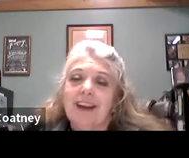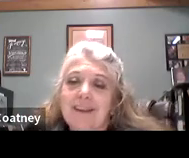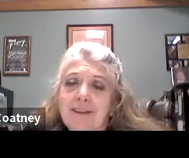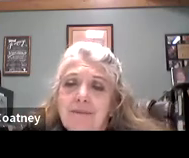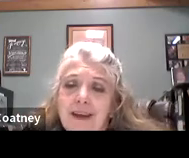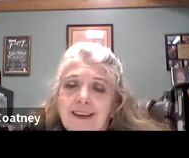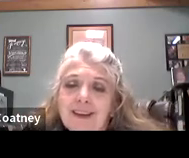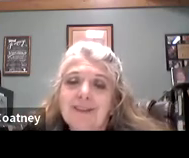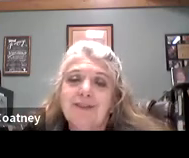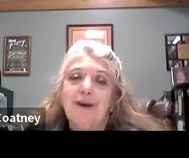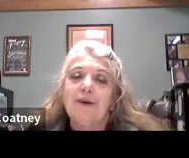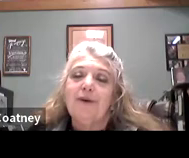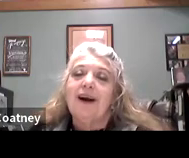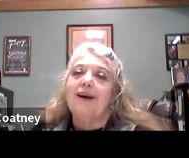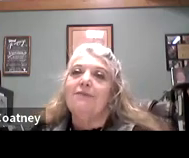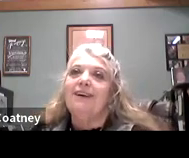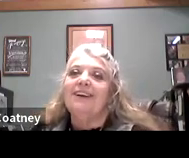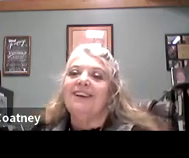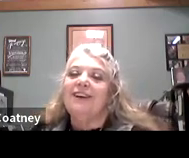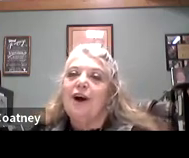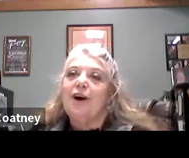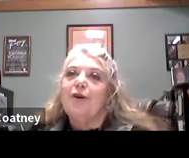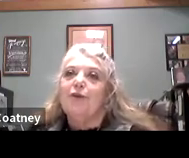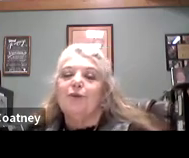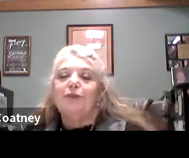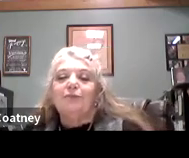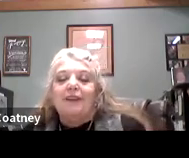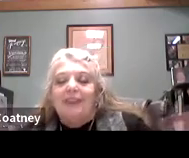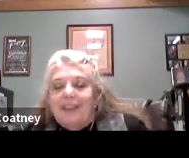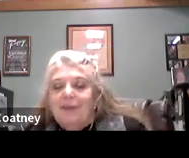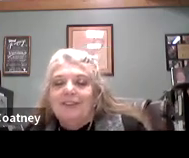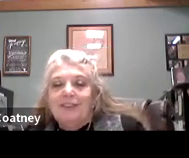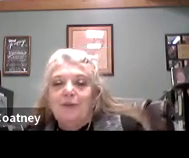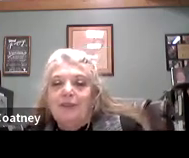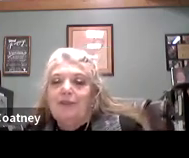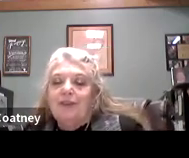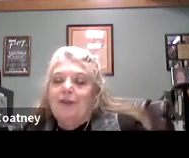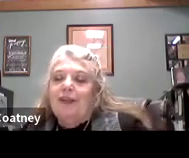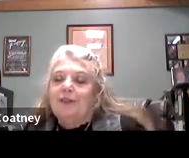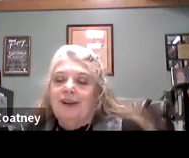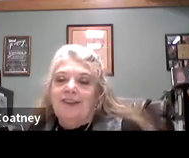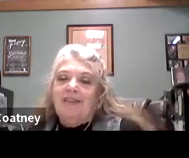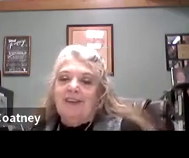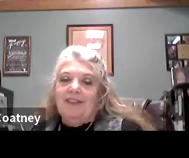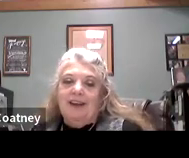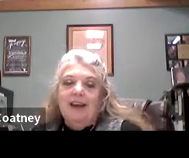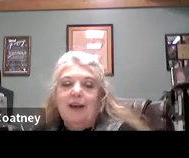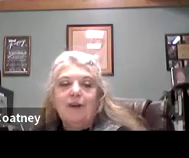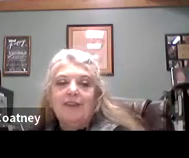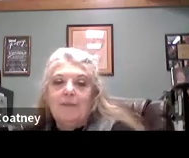So go ahead and move to the next slide. And power point is really just so you have something to look at other than me.